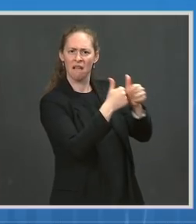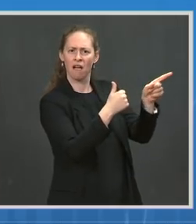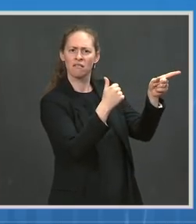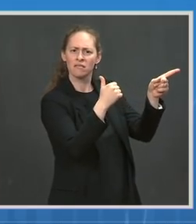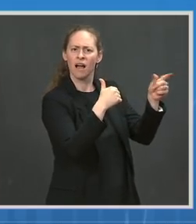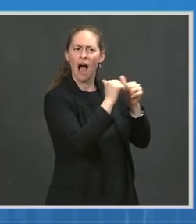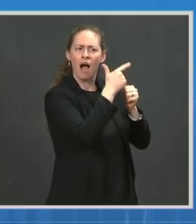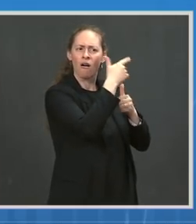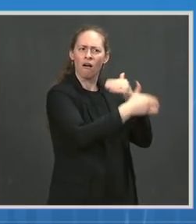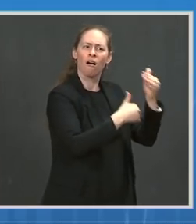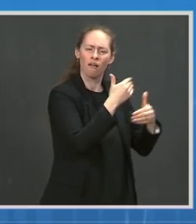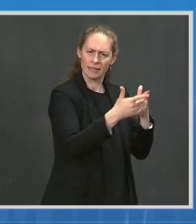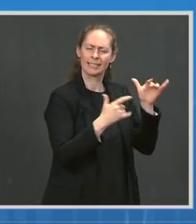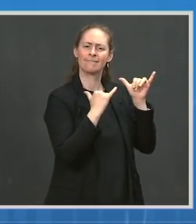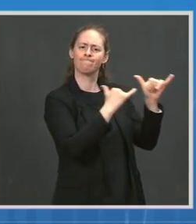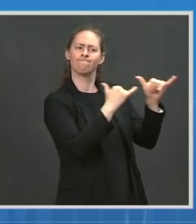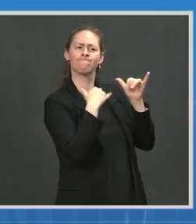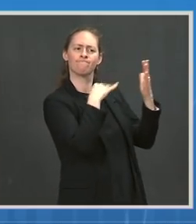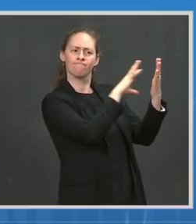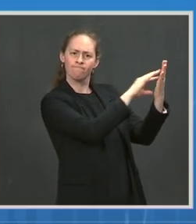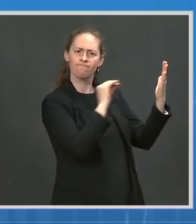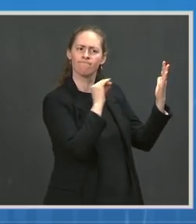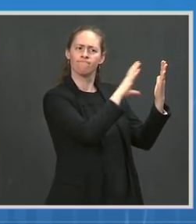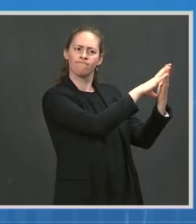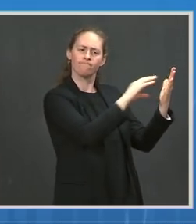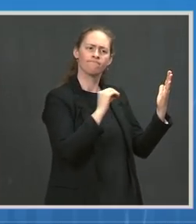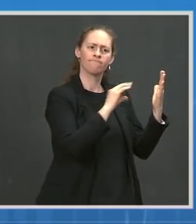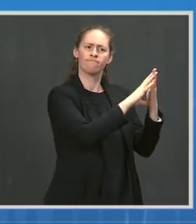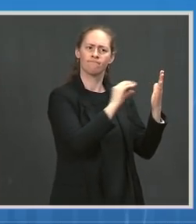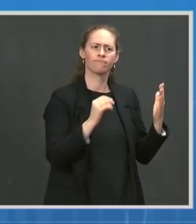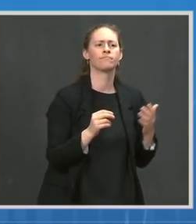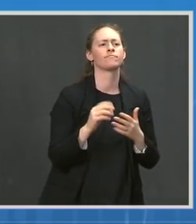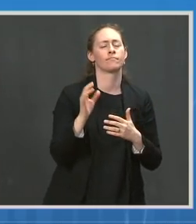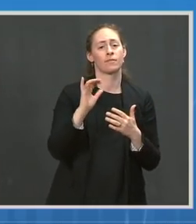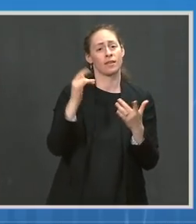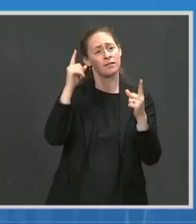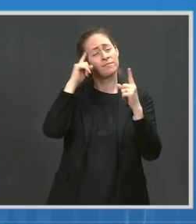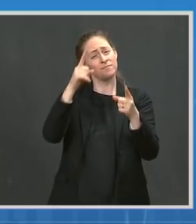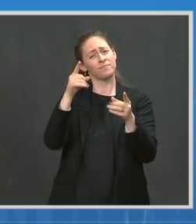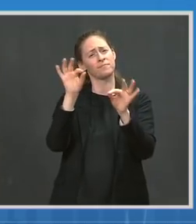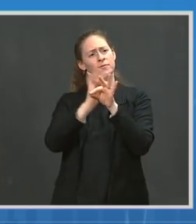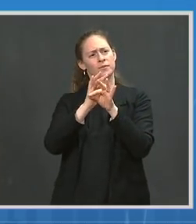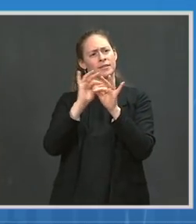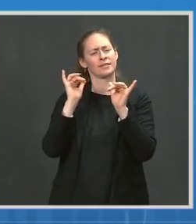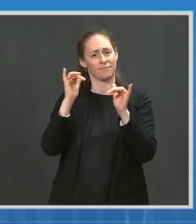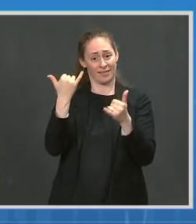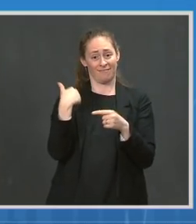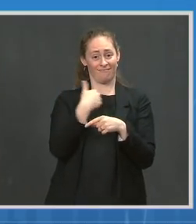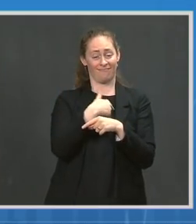as we get 3 to 4 million people vaccinated, we get closer and closer to that normalcy.